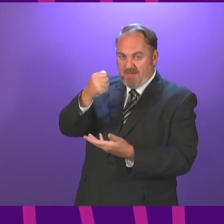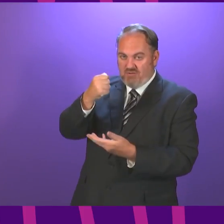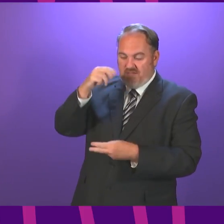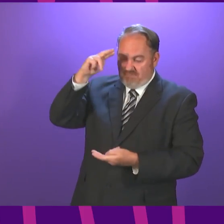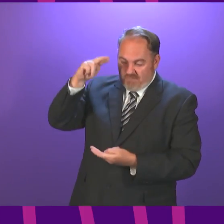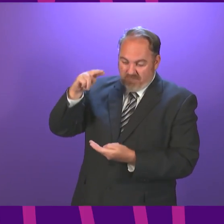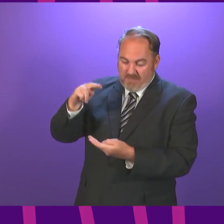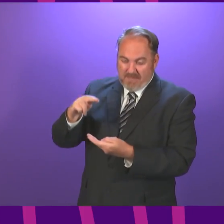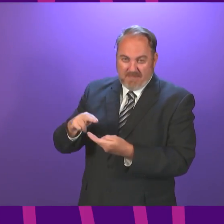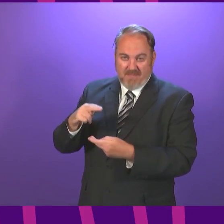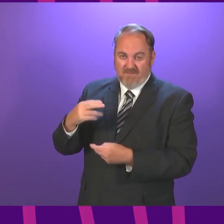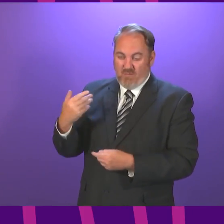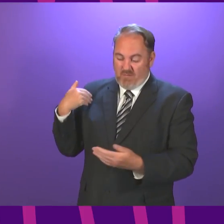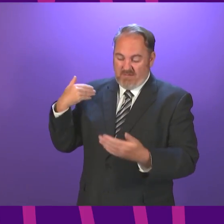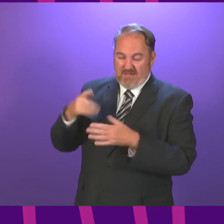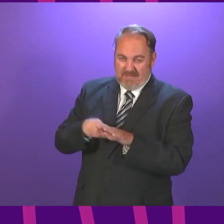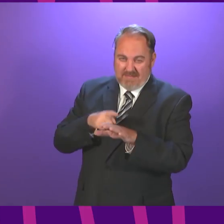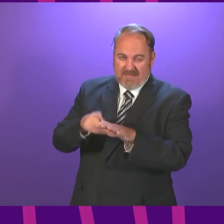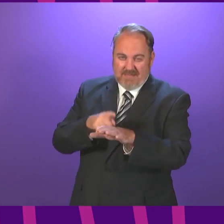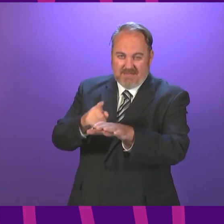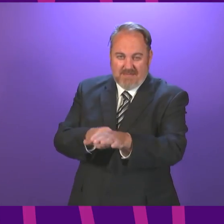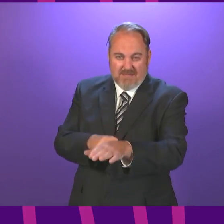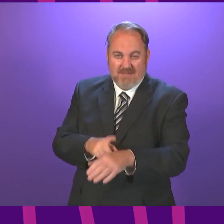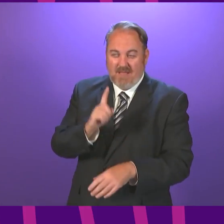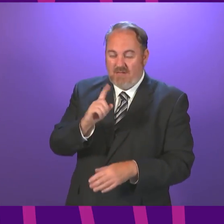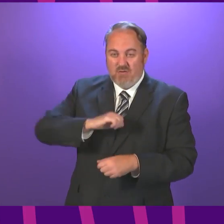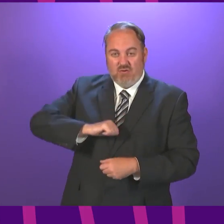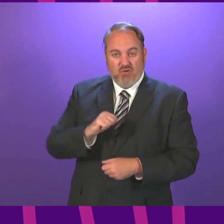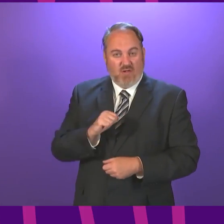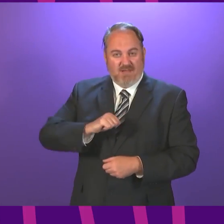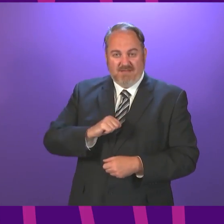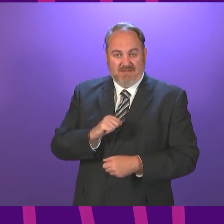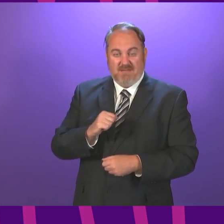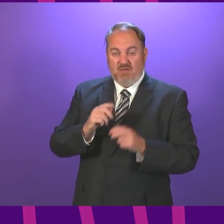five times that of the rest of the UK, despite our having the same laws. The minister is